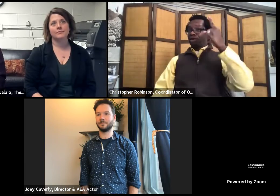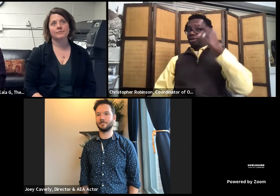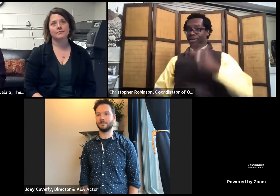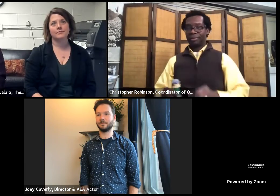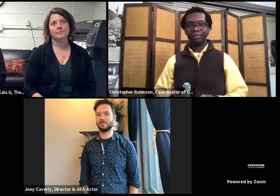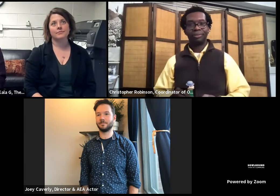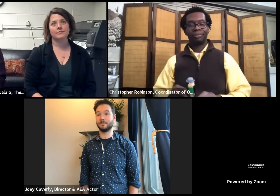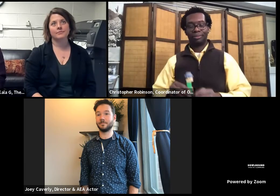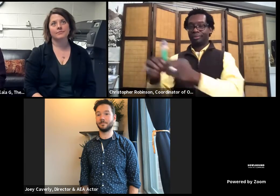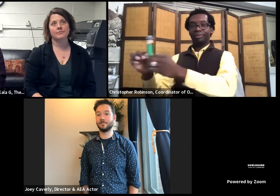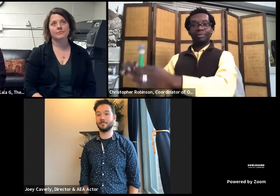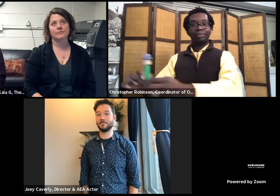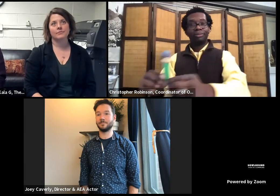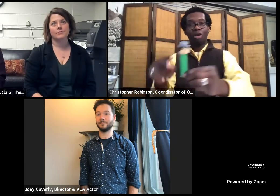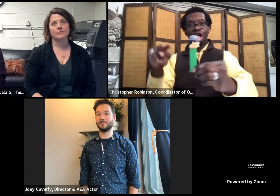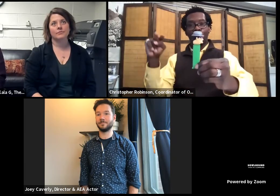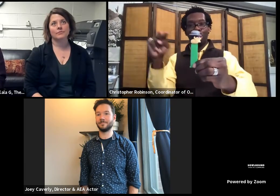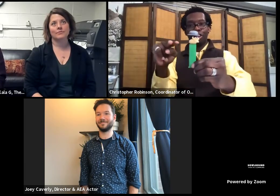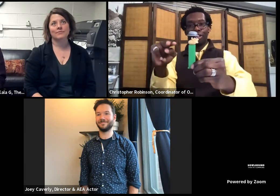So I'm going to introduce